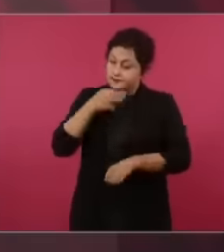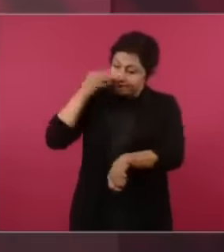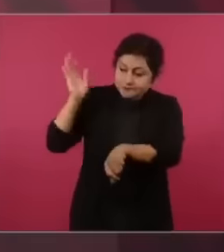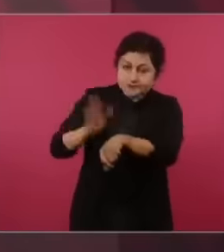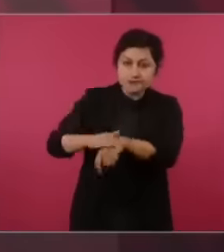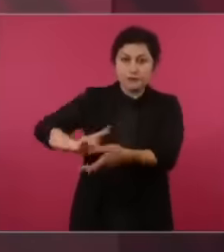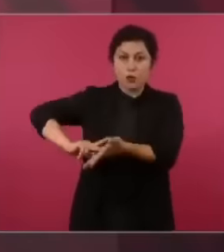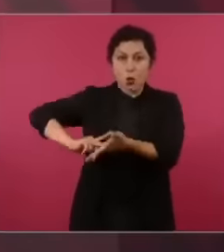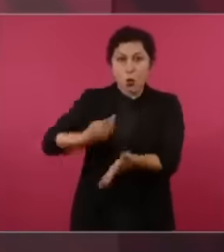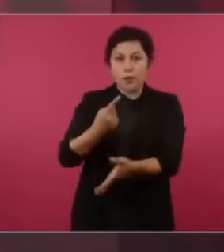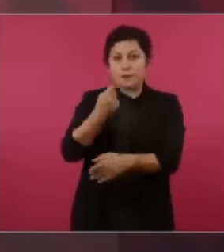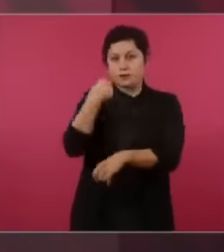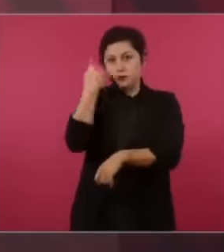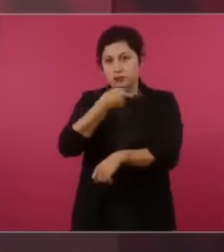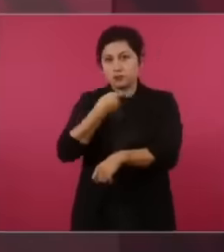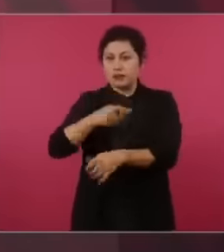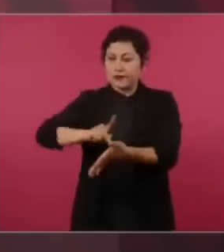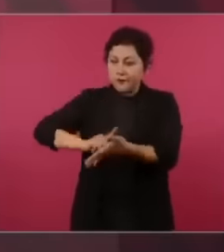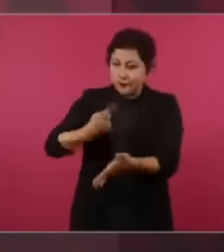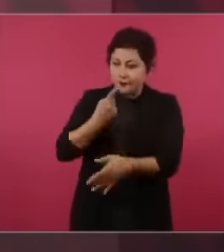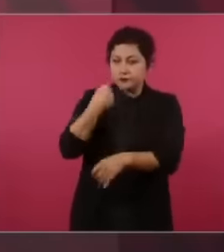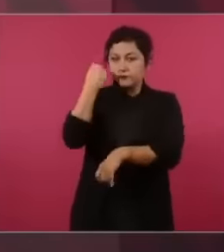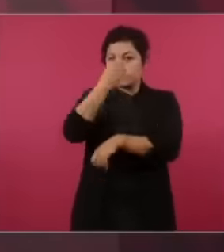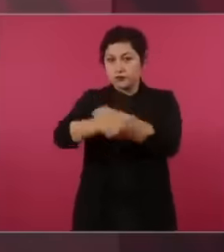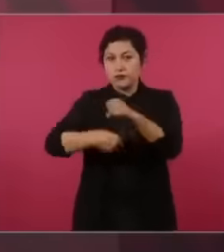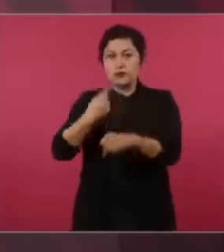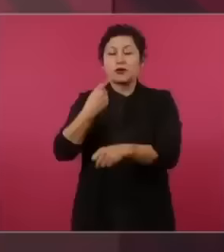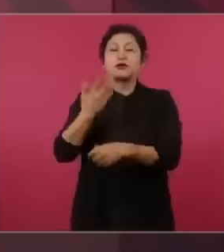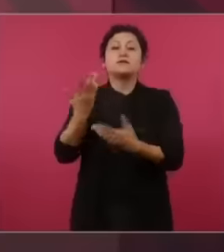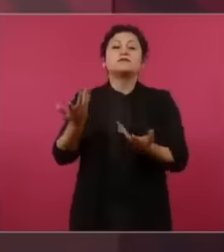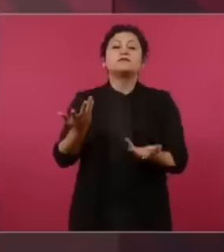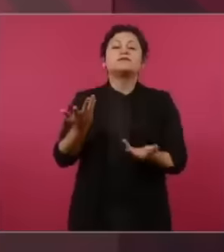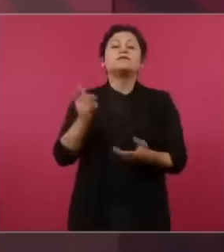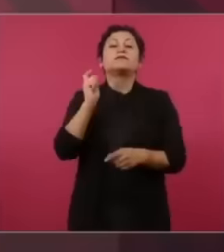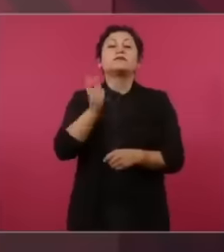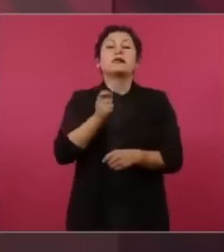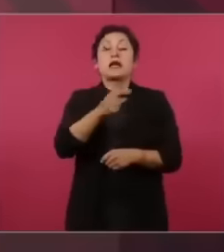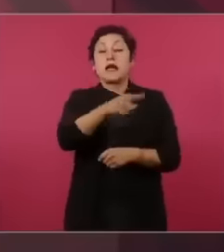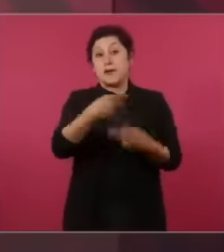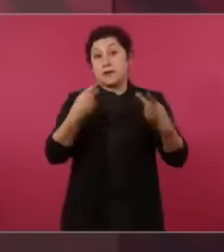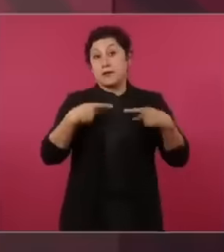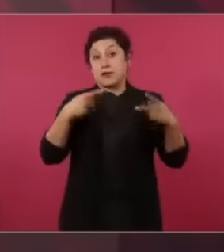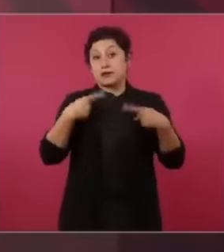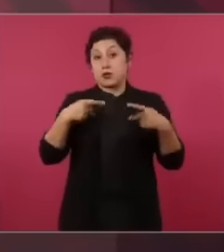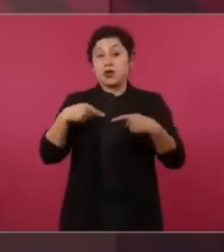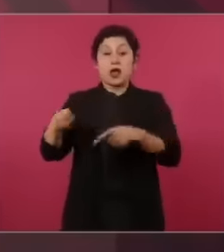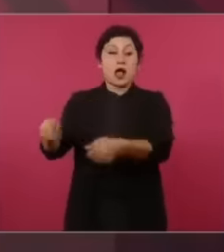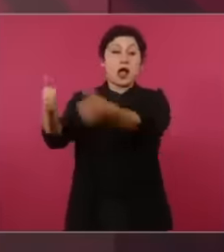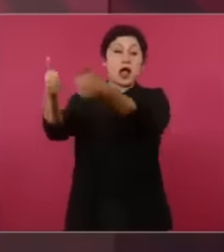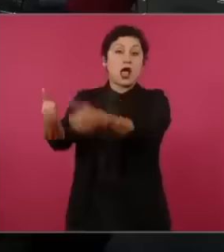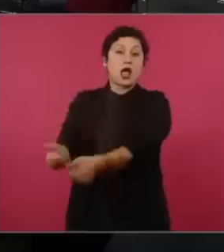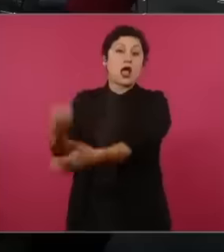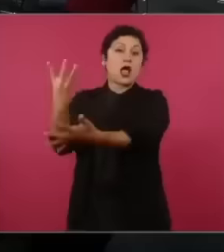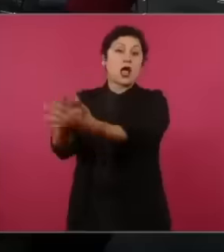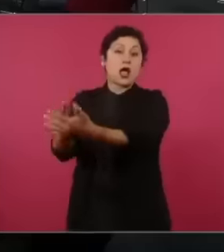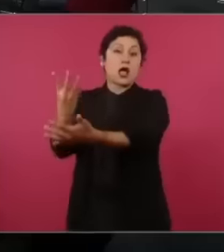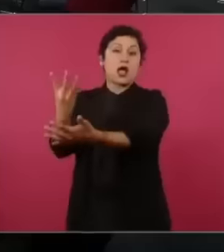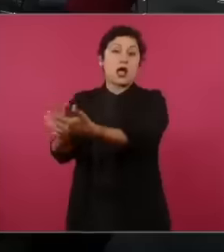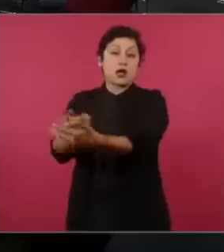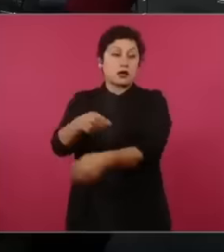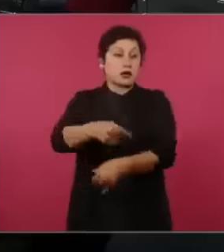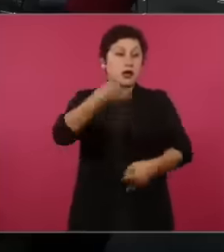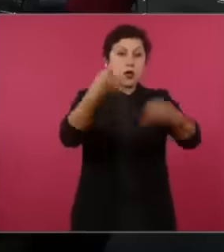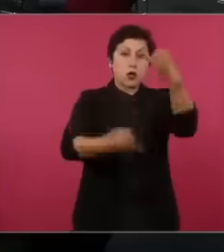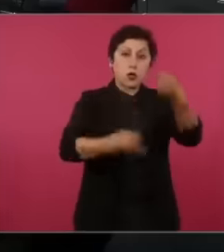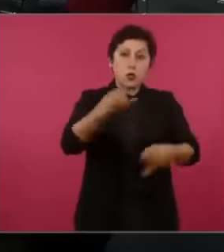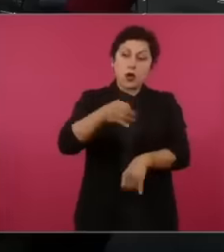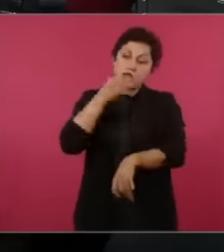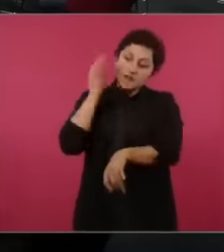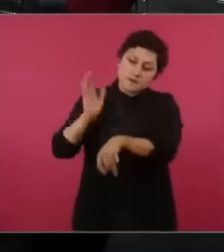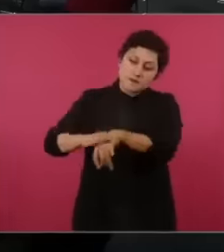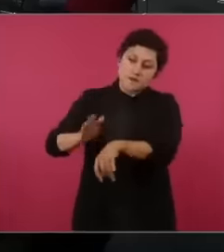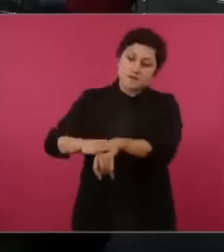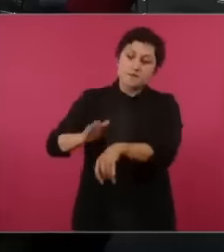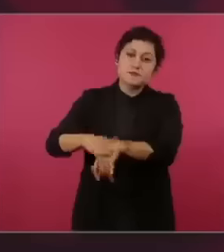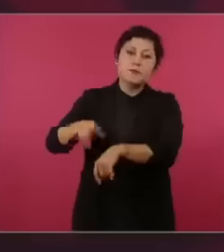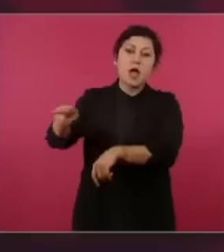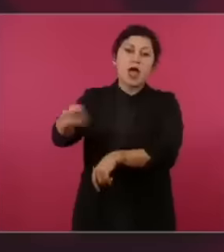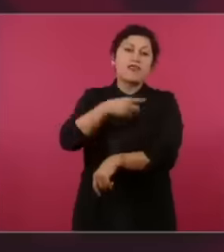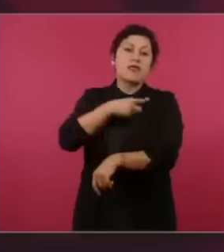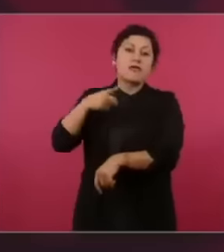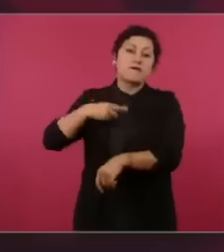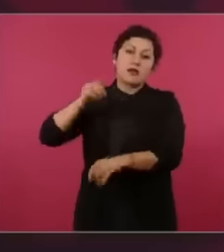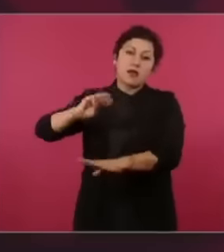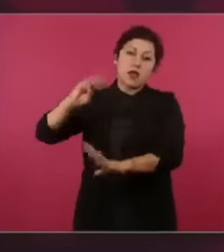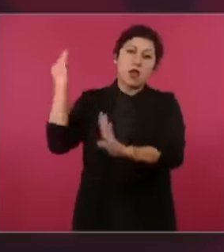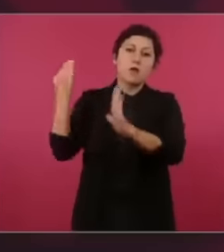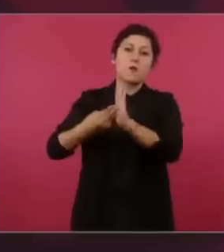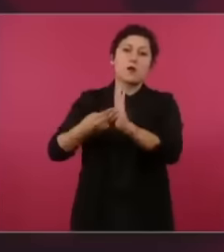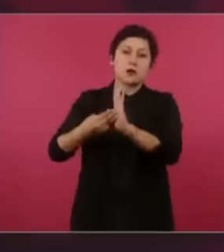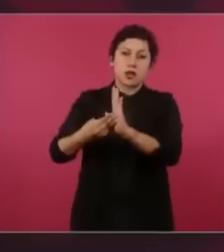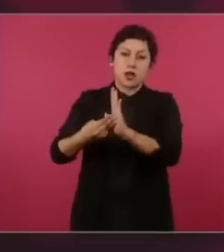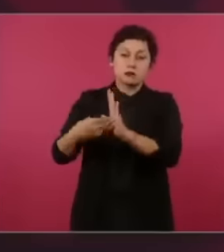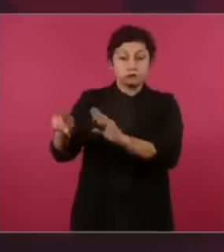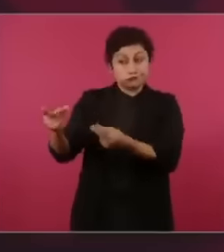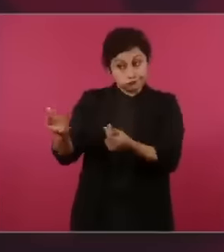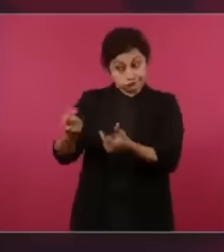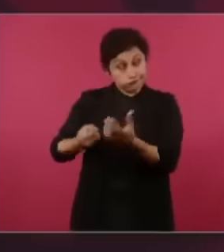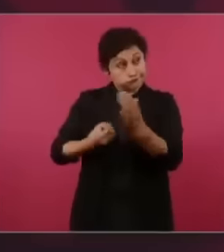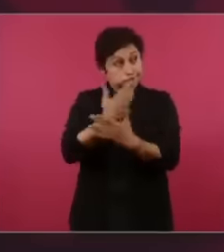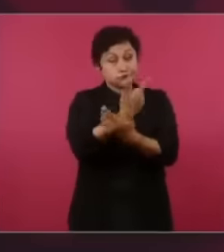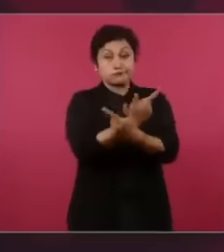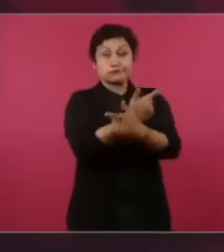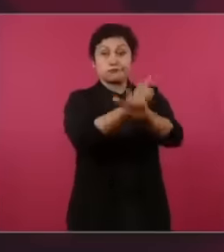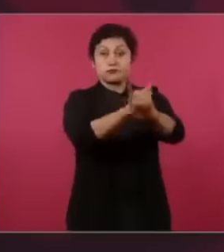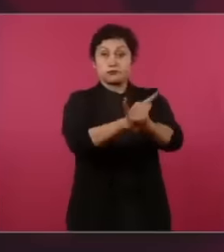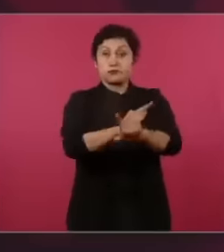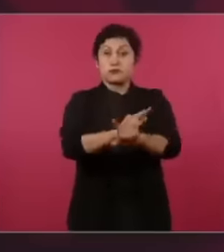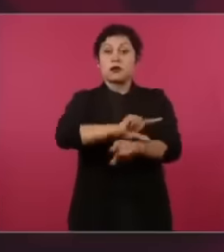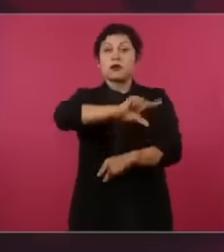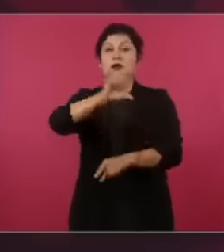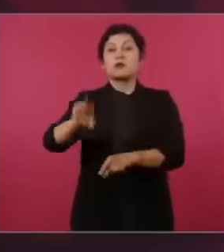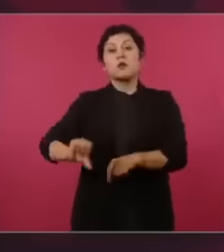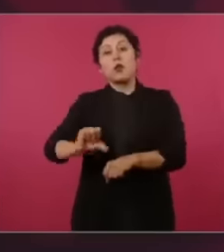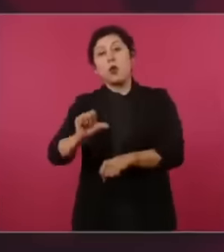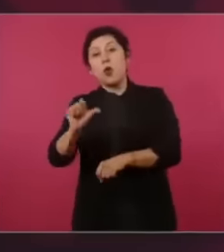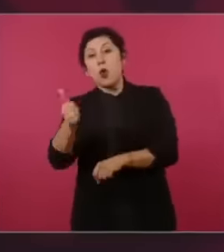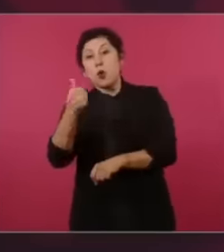the detainee increased the fine after 2 hours, I think it reached 25,000 pesos